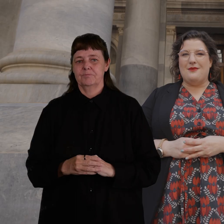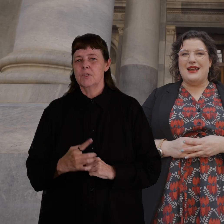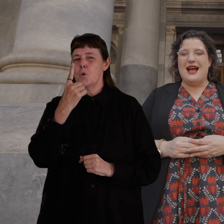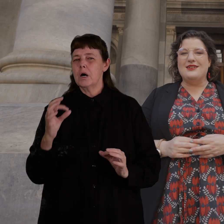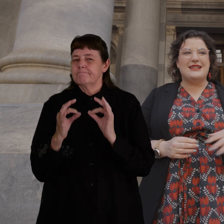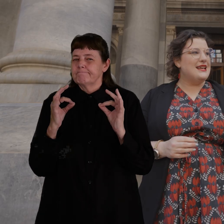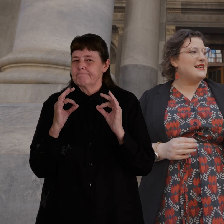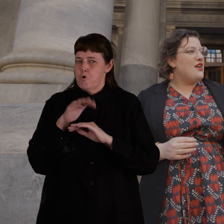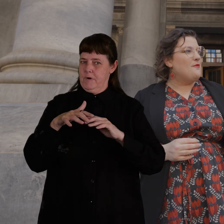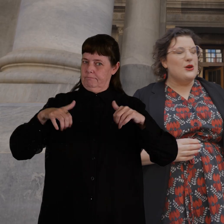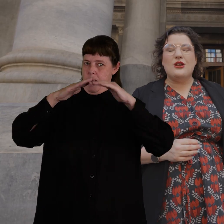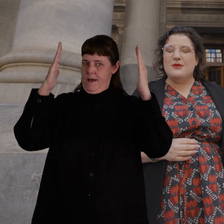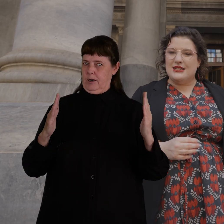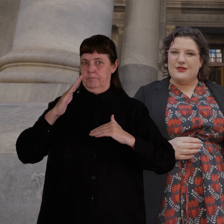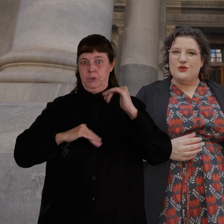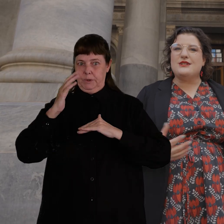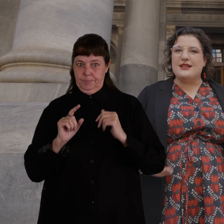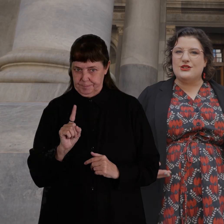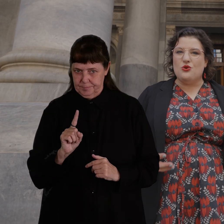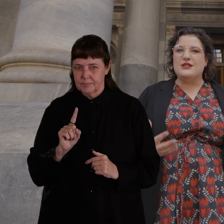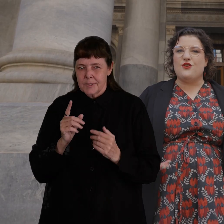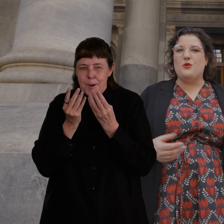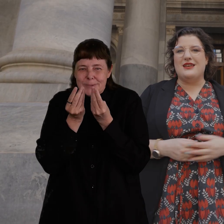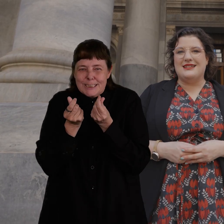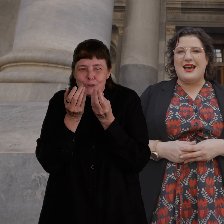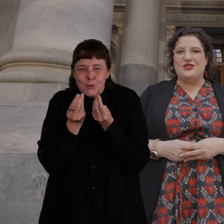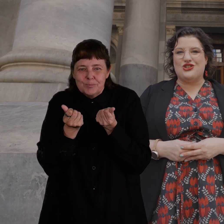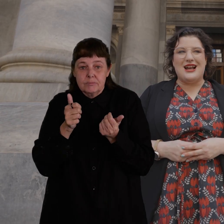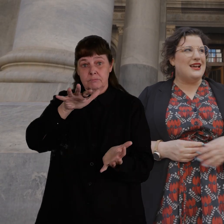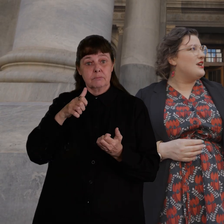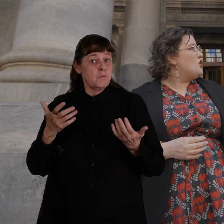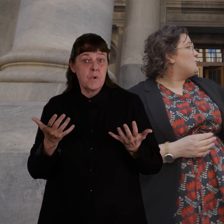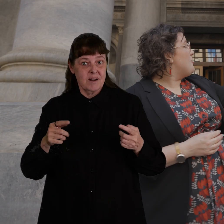Parliament House is that the building materials are sourced from within South Australia.